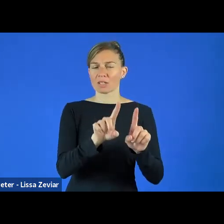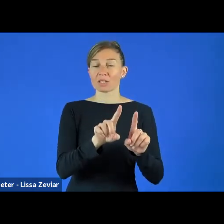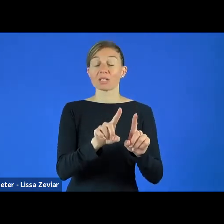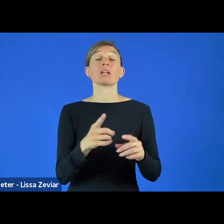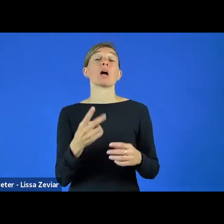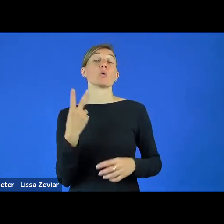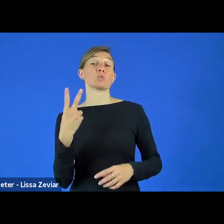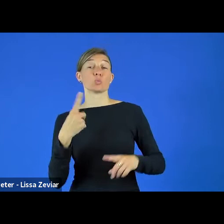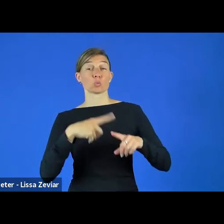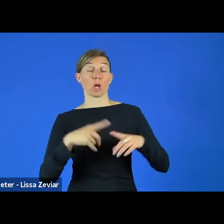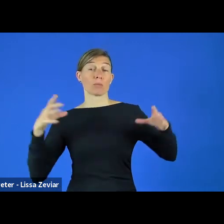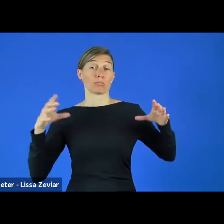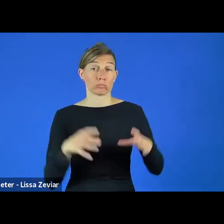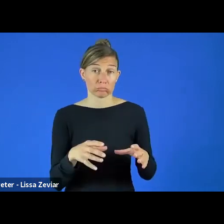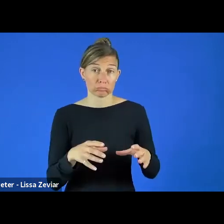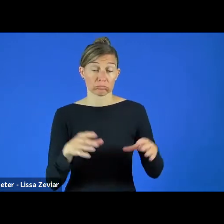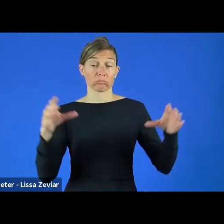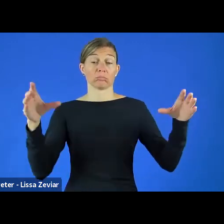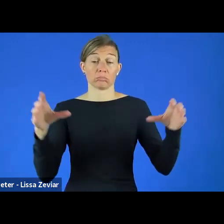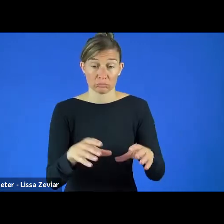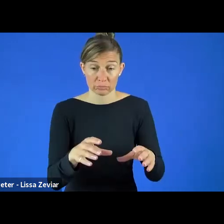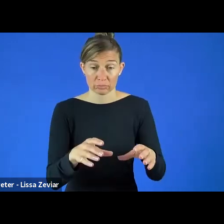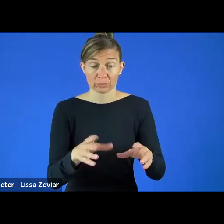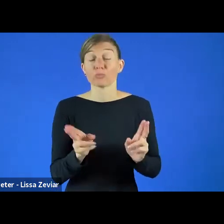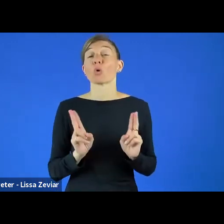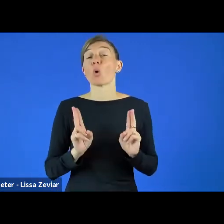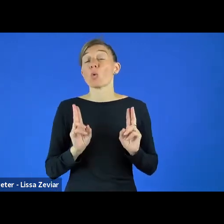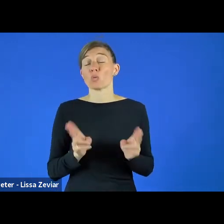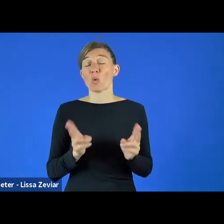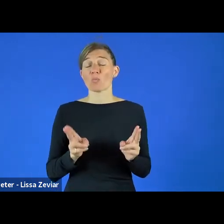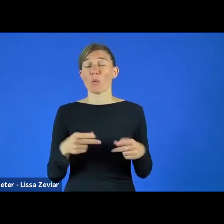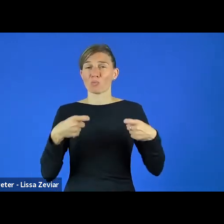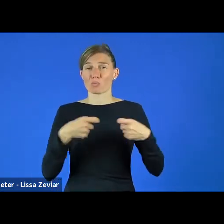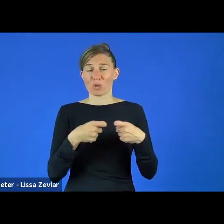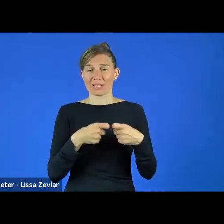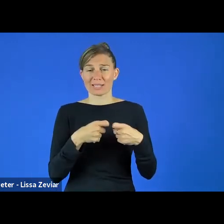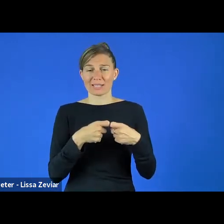Normally, we meet in person in Brussels and in cities like Milan,